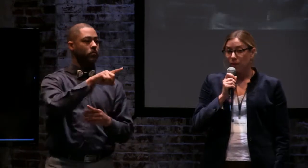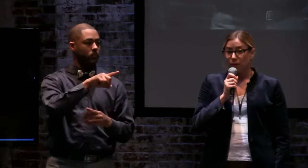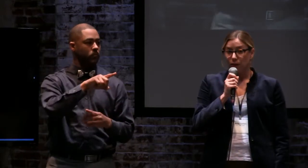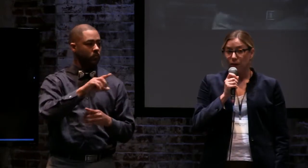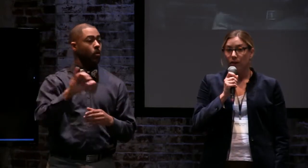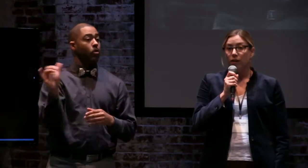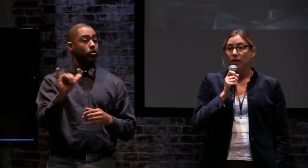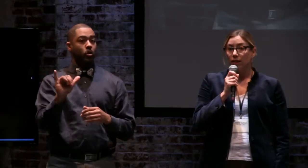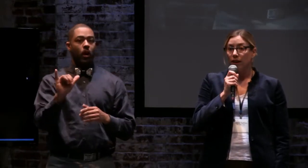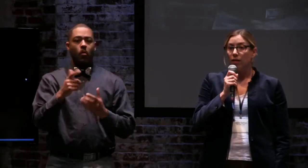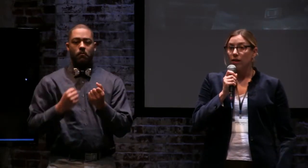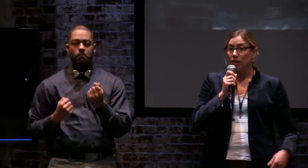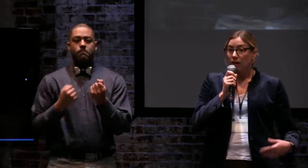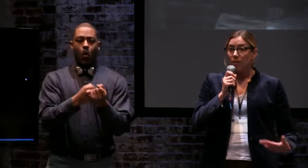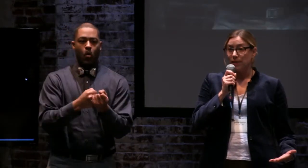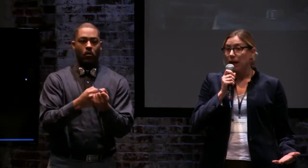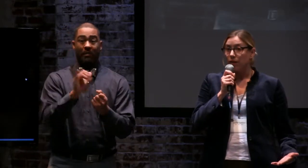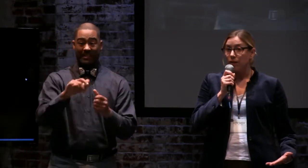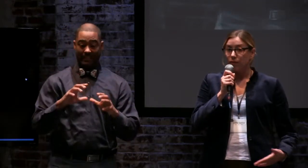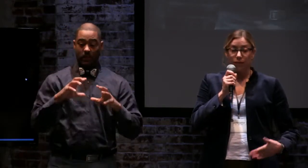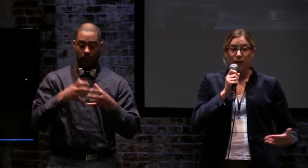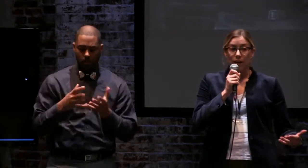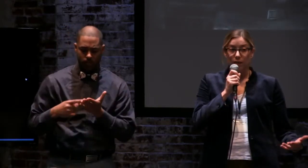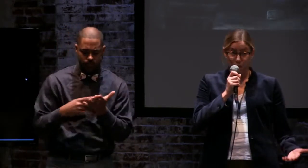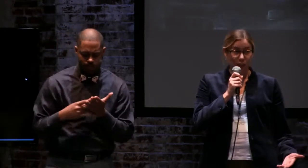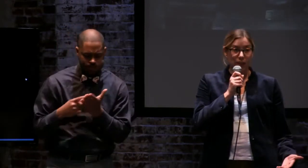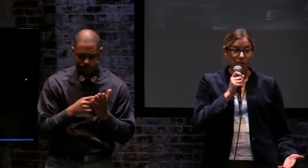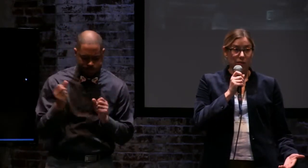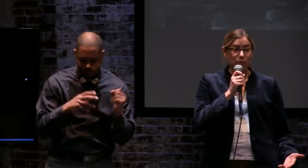the work that comes out of the working groups,